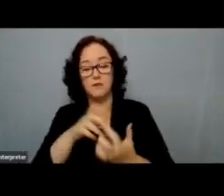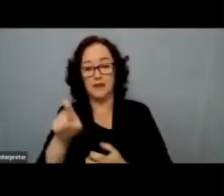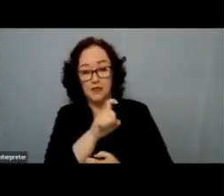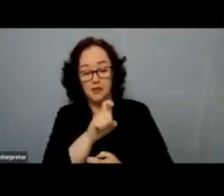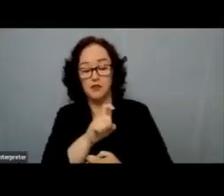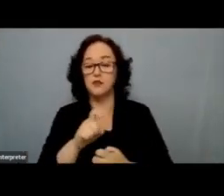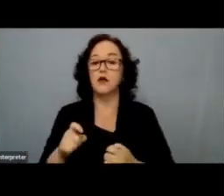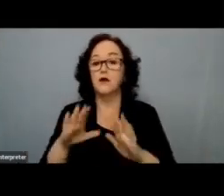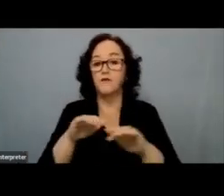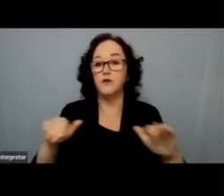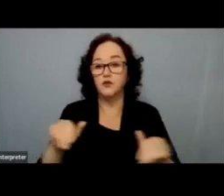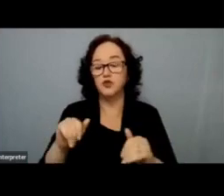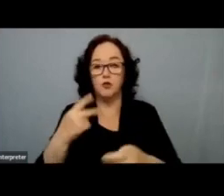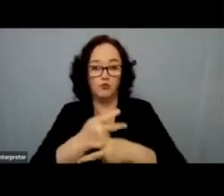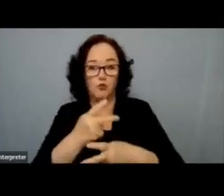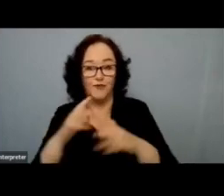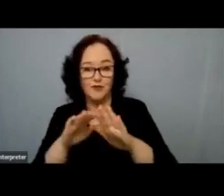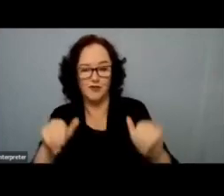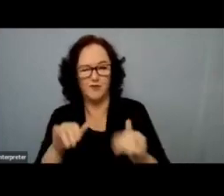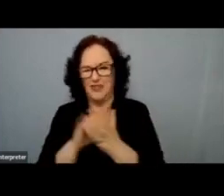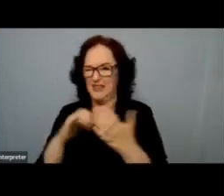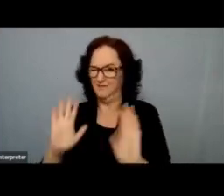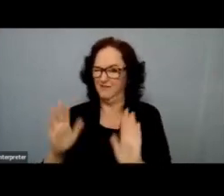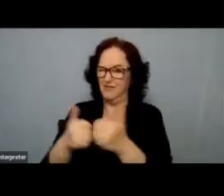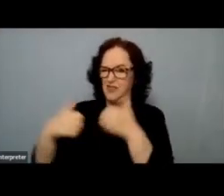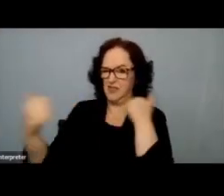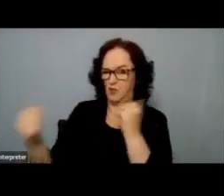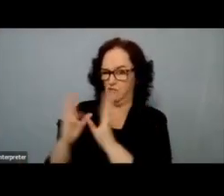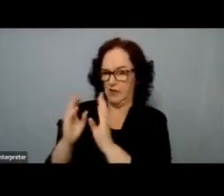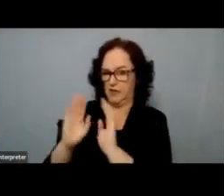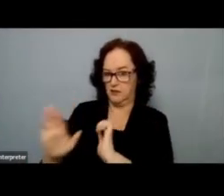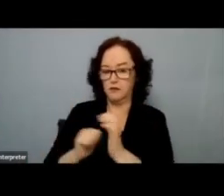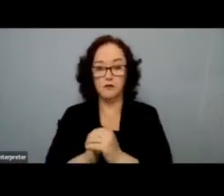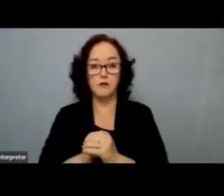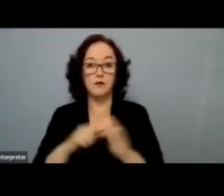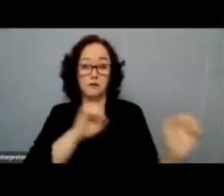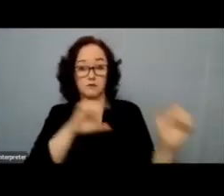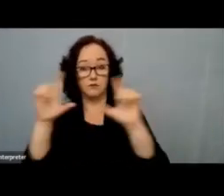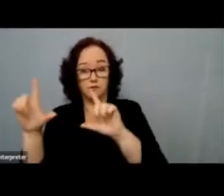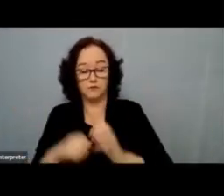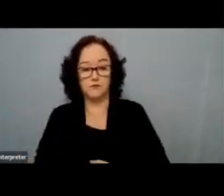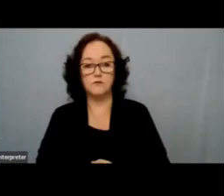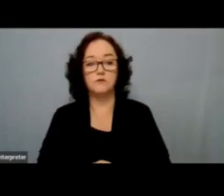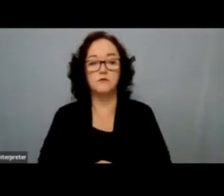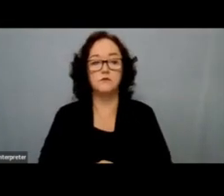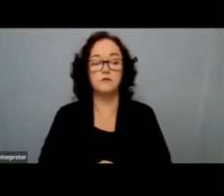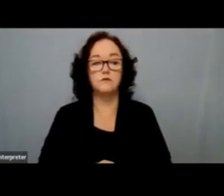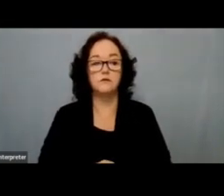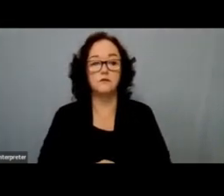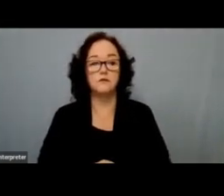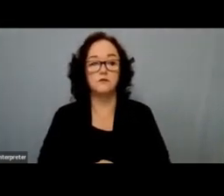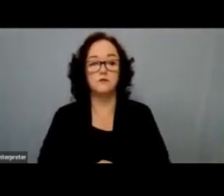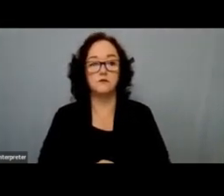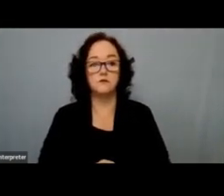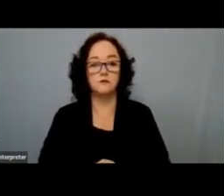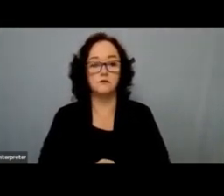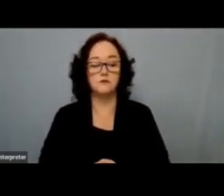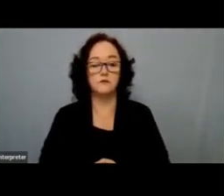another webinar. Next slide. As